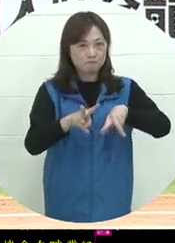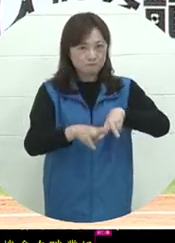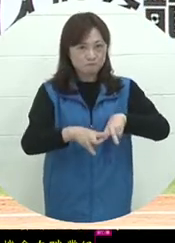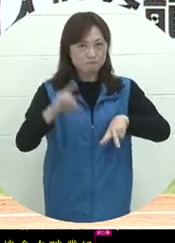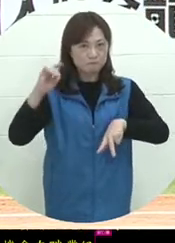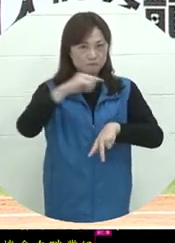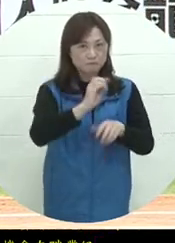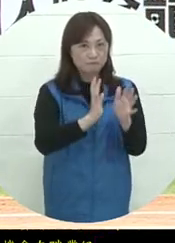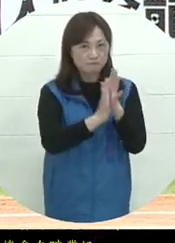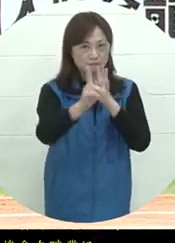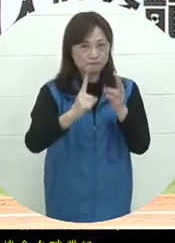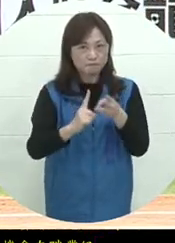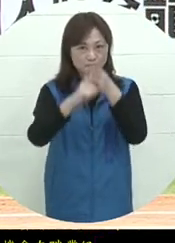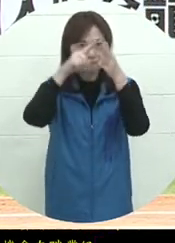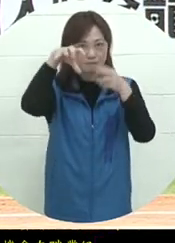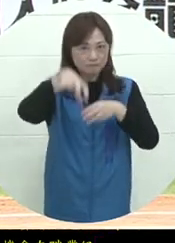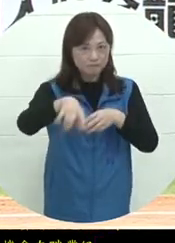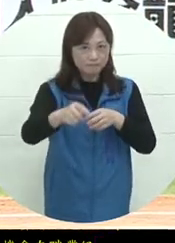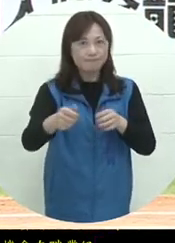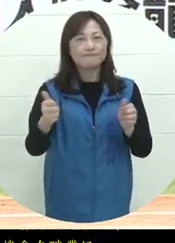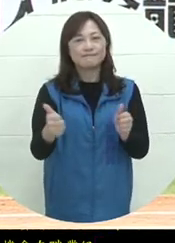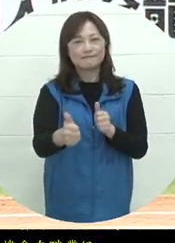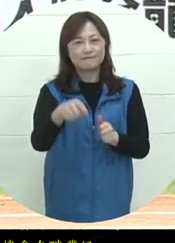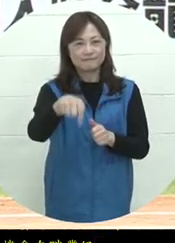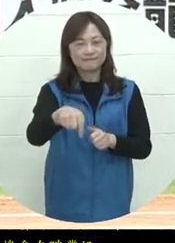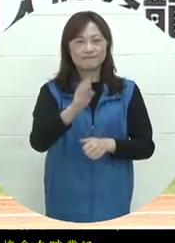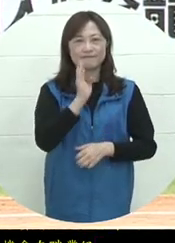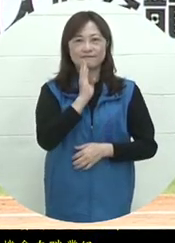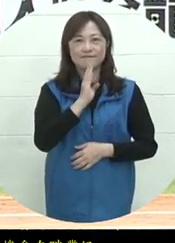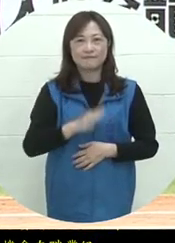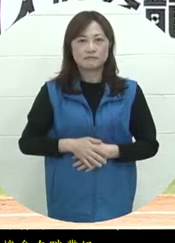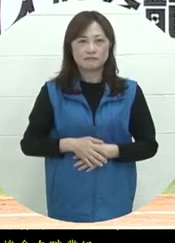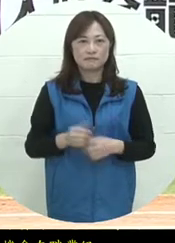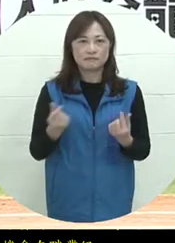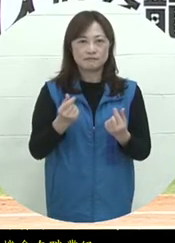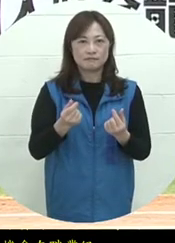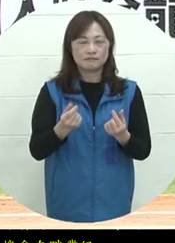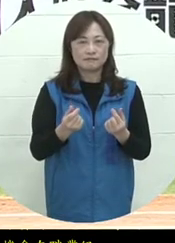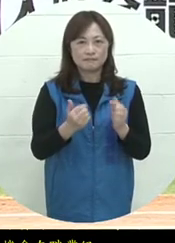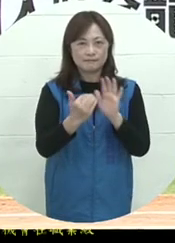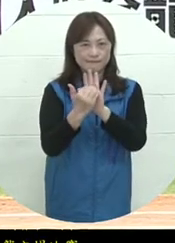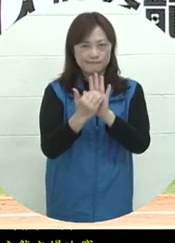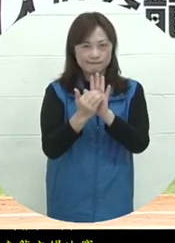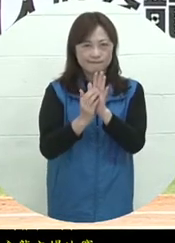the adaptation of the stadium, especially the artificial turf. They also thought a lot about the warm-up part on the back of their hands.